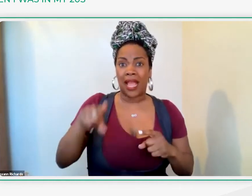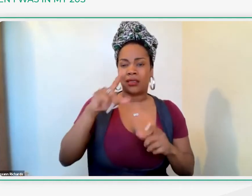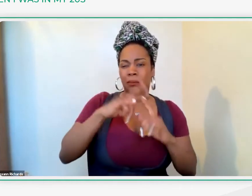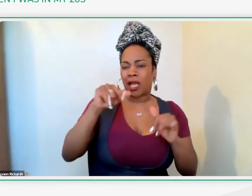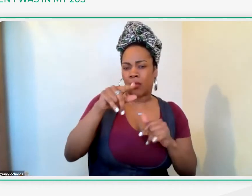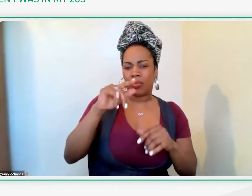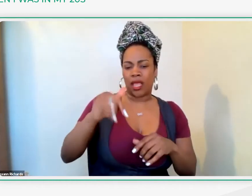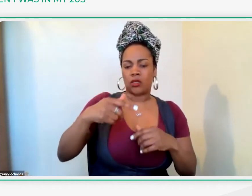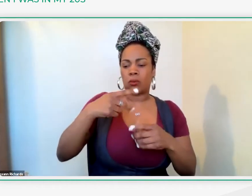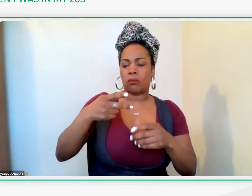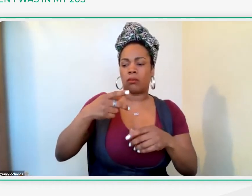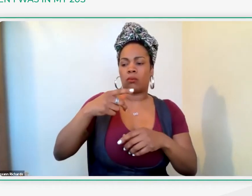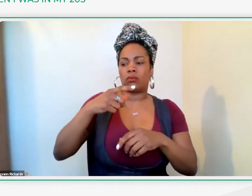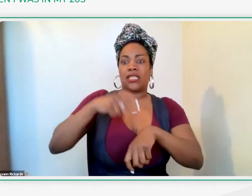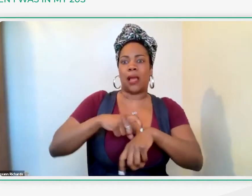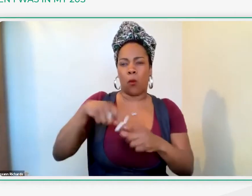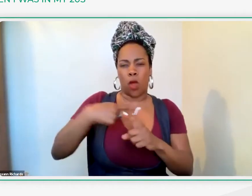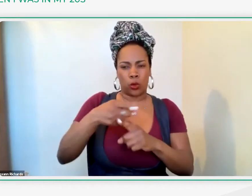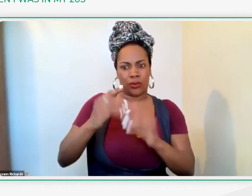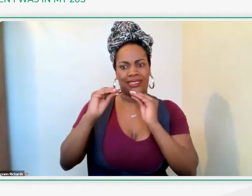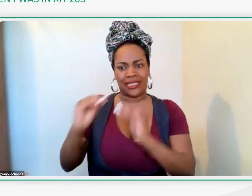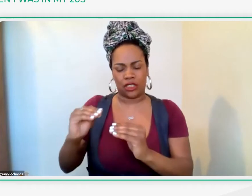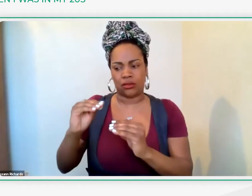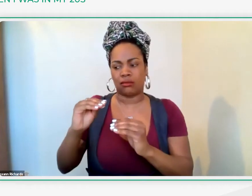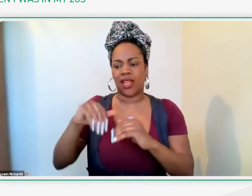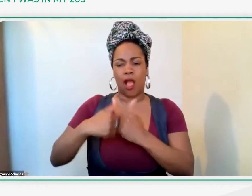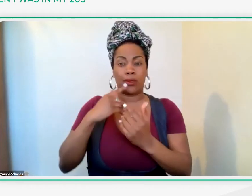If something happens, you have to be able to pay it off.